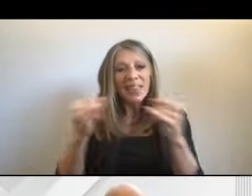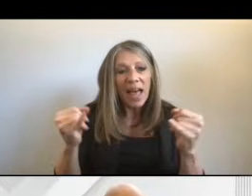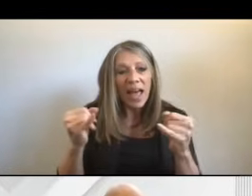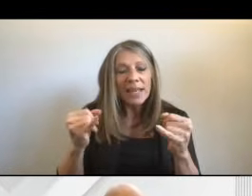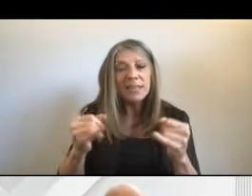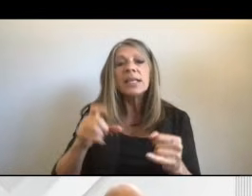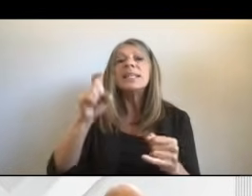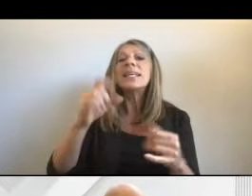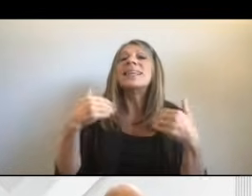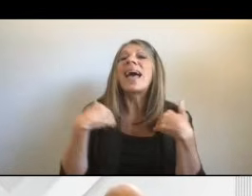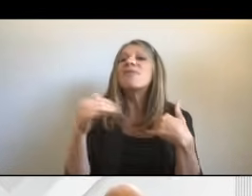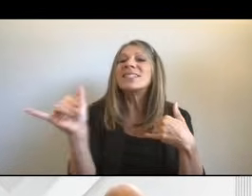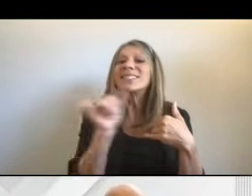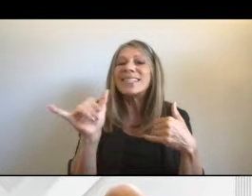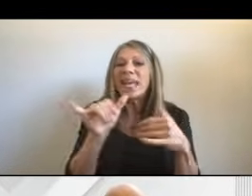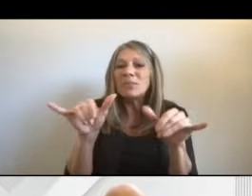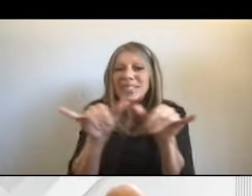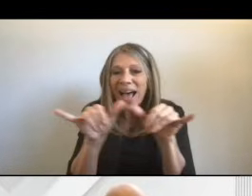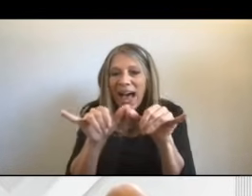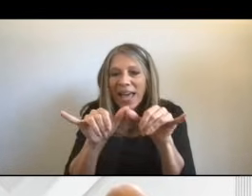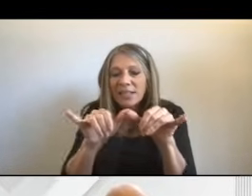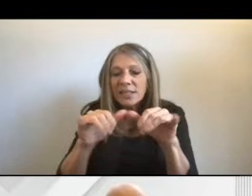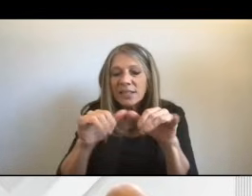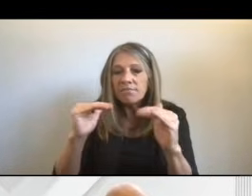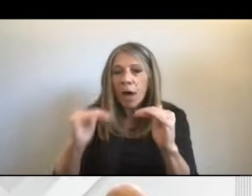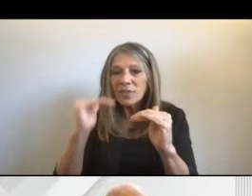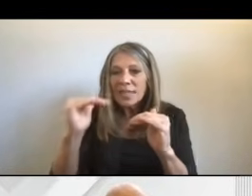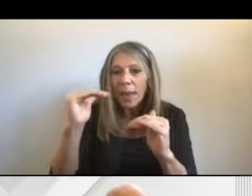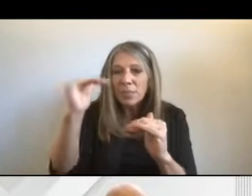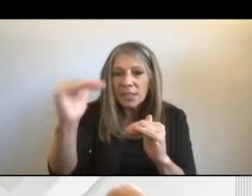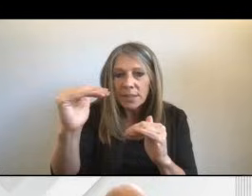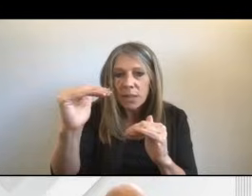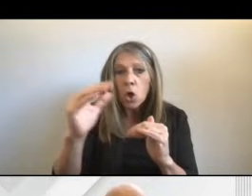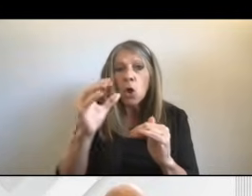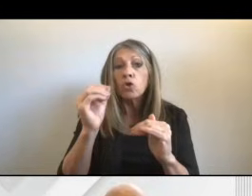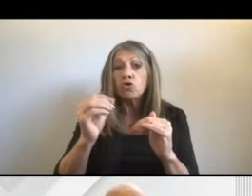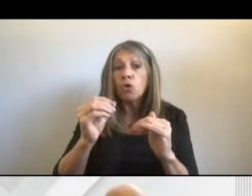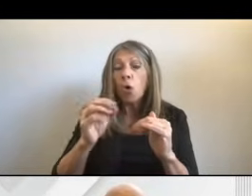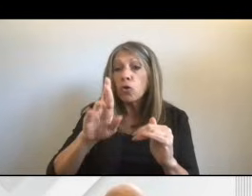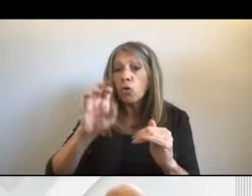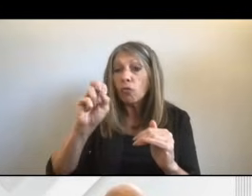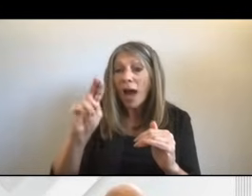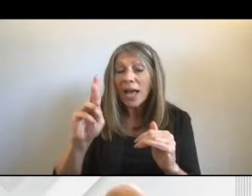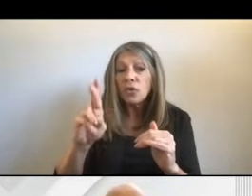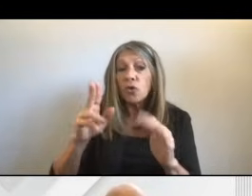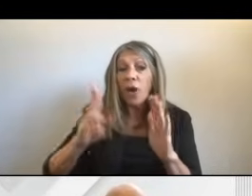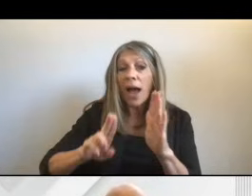riser height throughout your stairway. So this riser height is 4 inch high minimum, 7